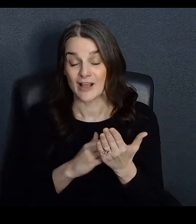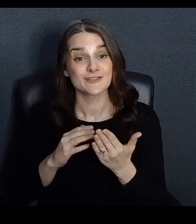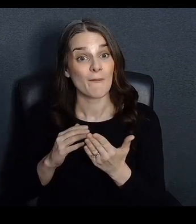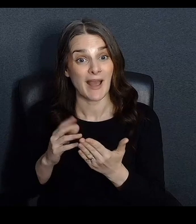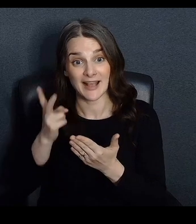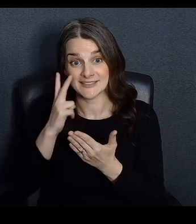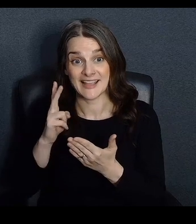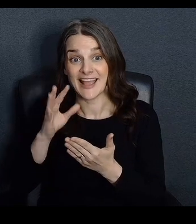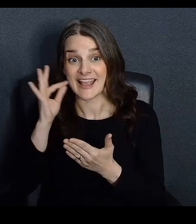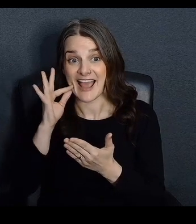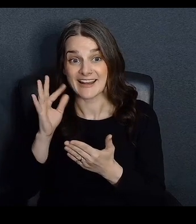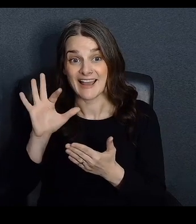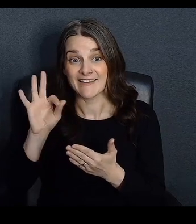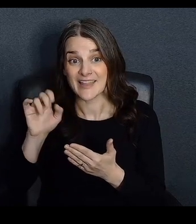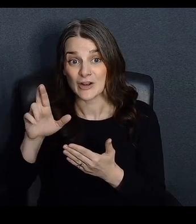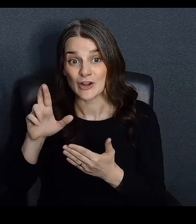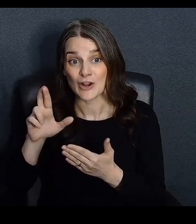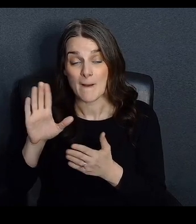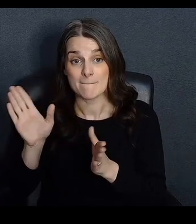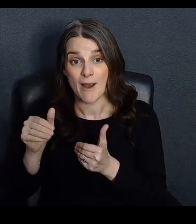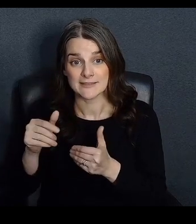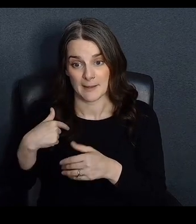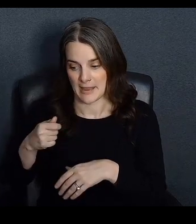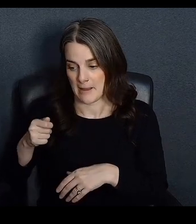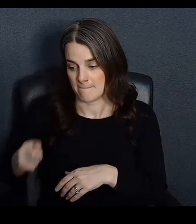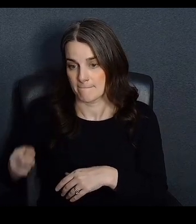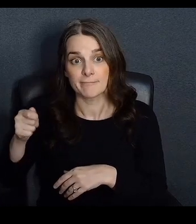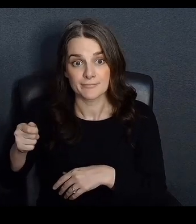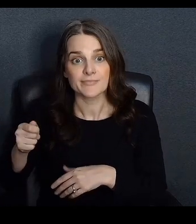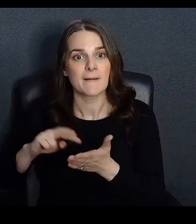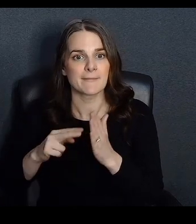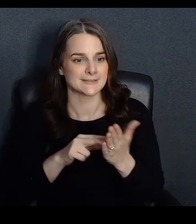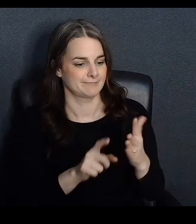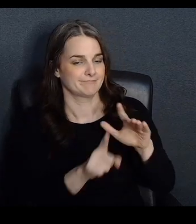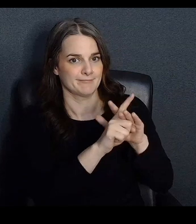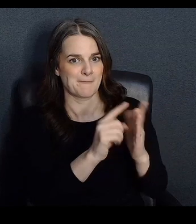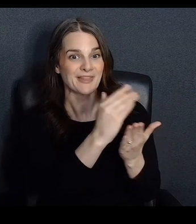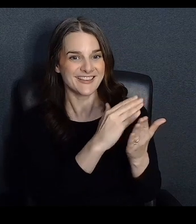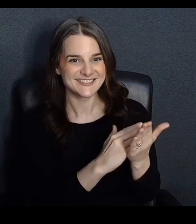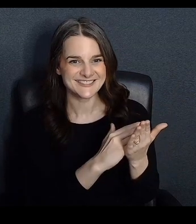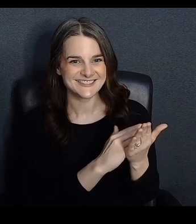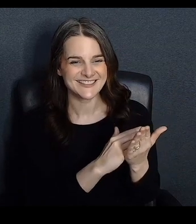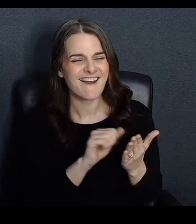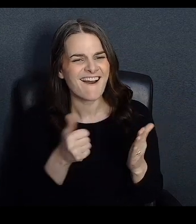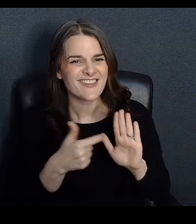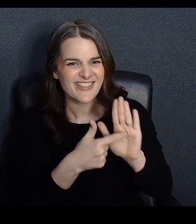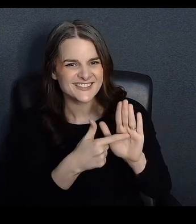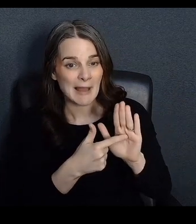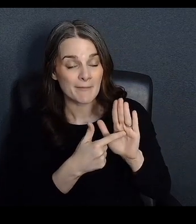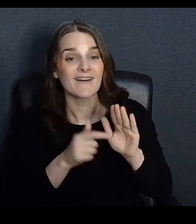and I tap the tag to add cat litter onto my grocery list. Another example of an action that an NFC tag can do